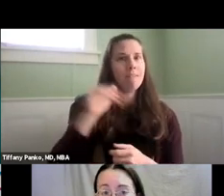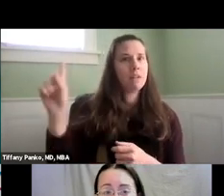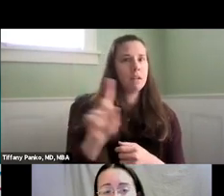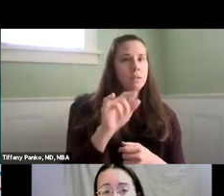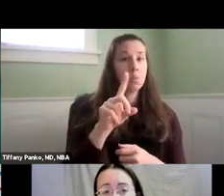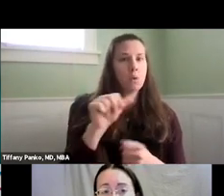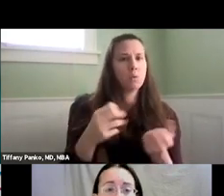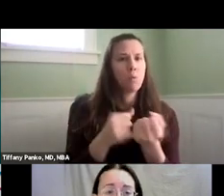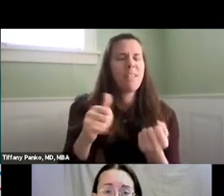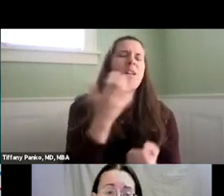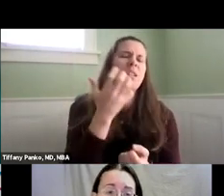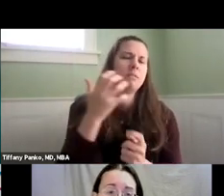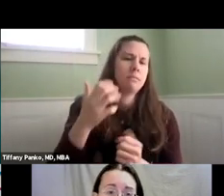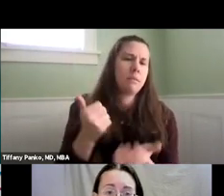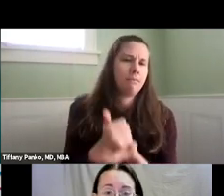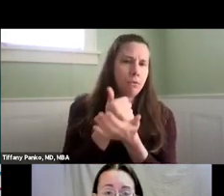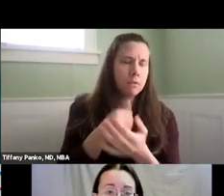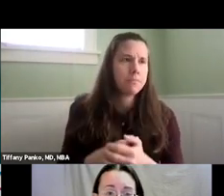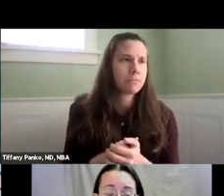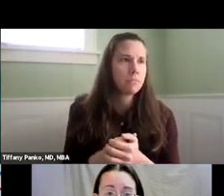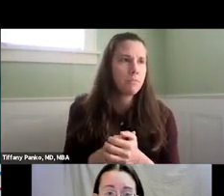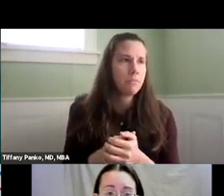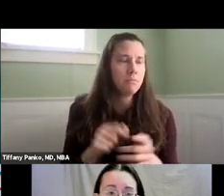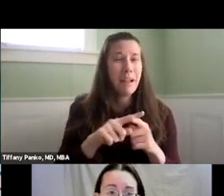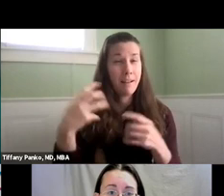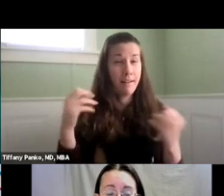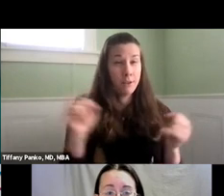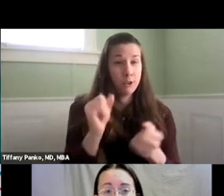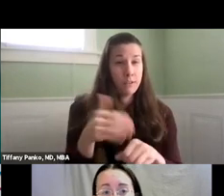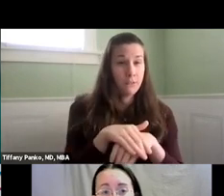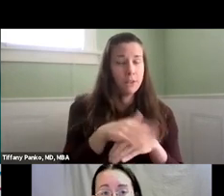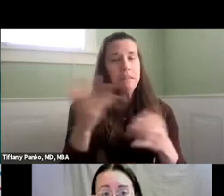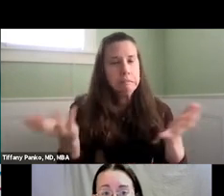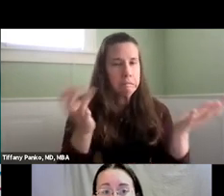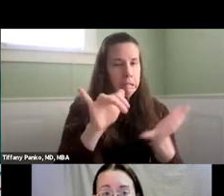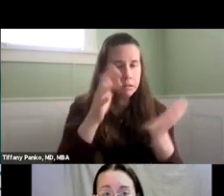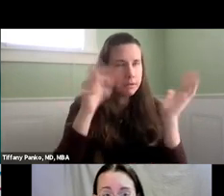a delivery, they don’t want to be thinking about access barriers that they face during